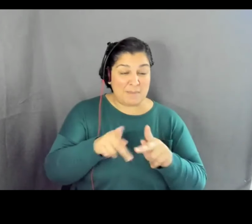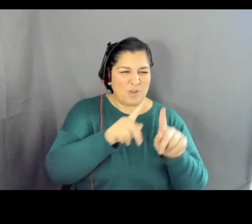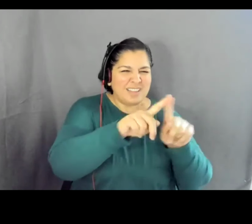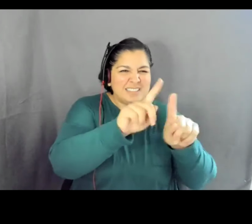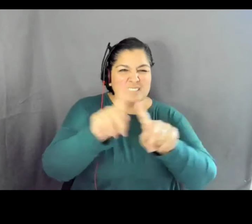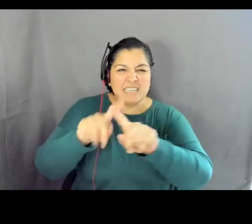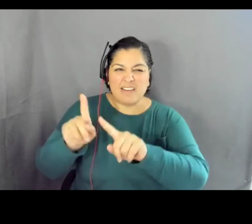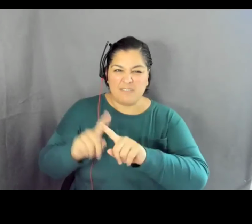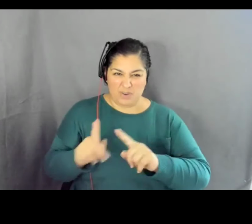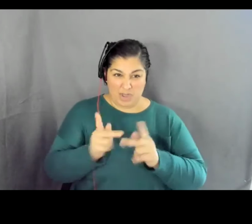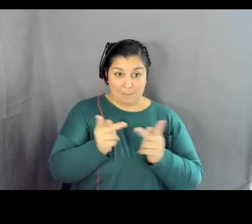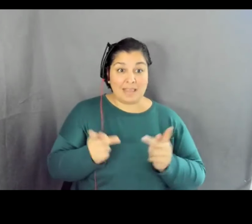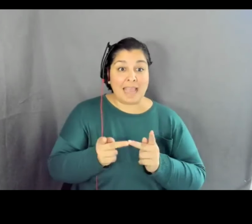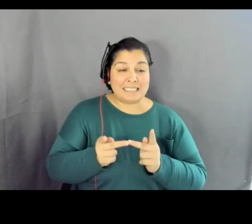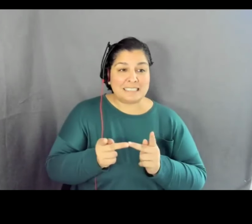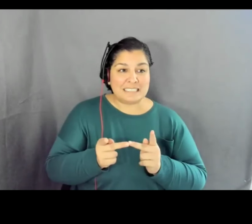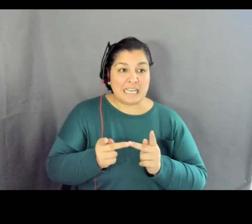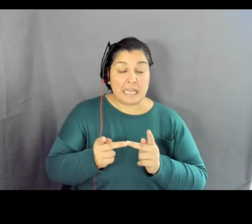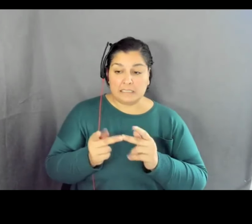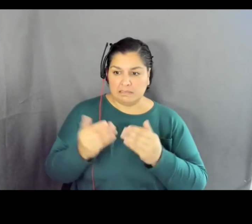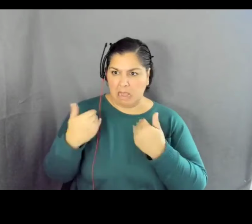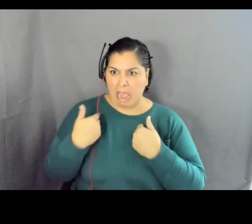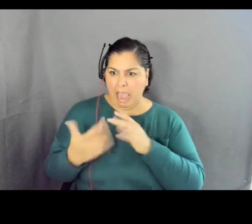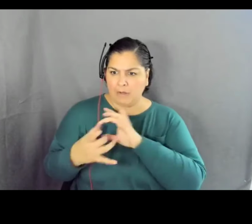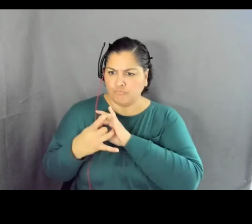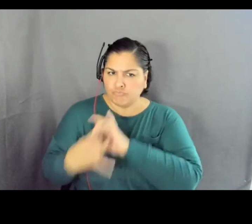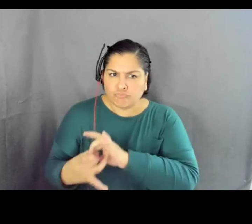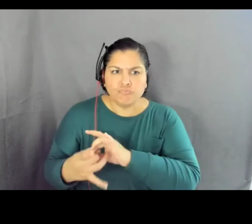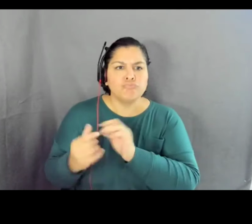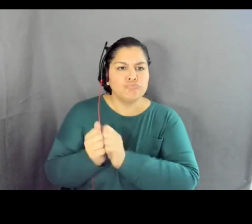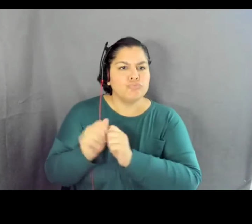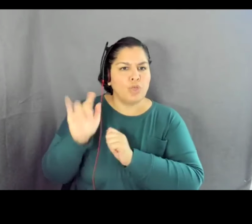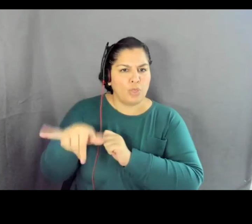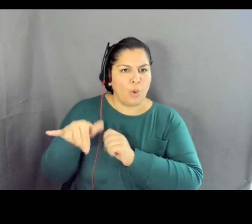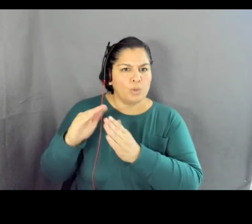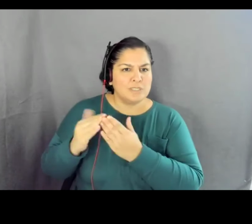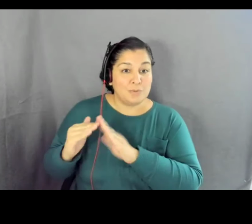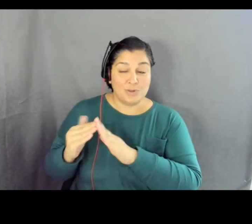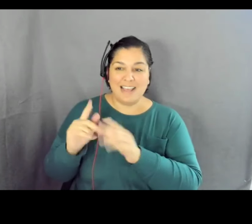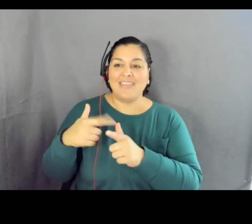And then they proposed projects to be in a festival that we would do,